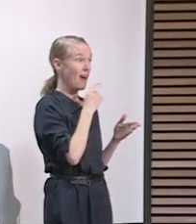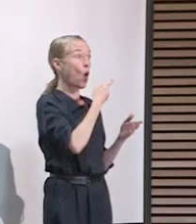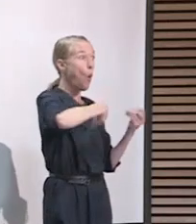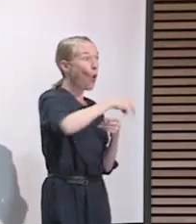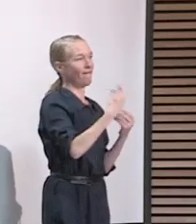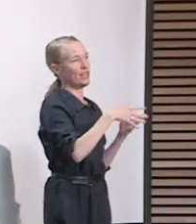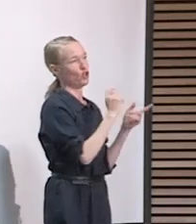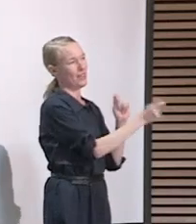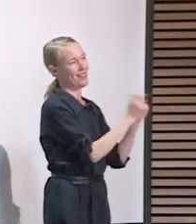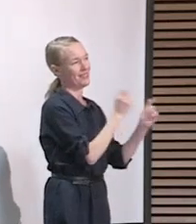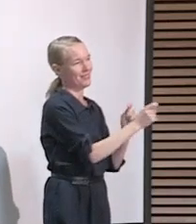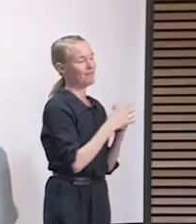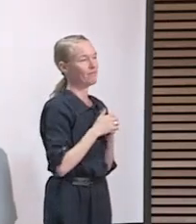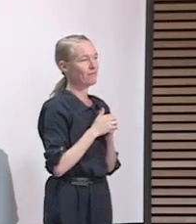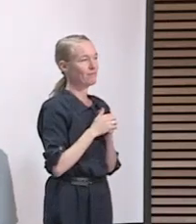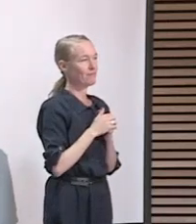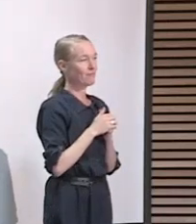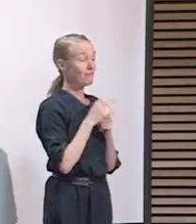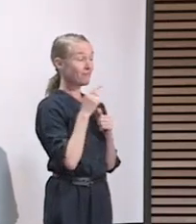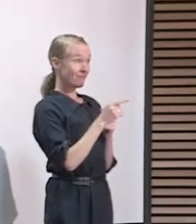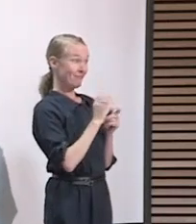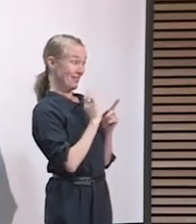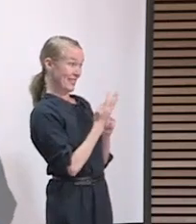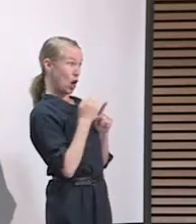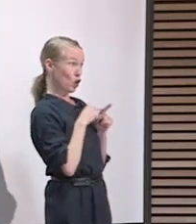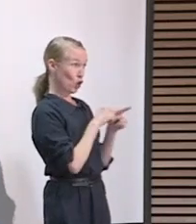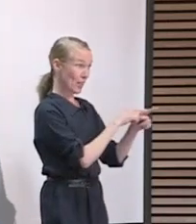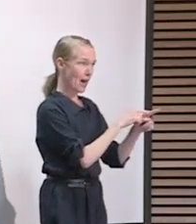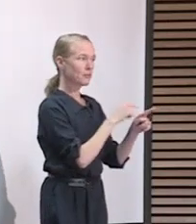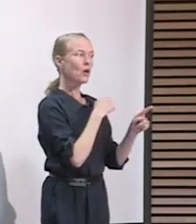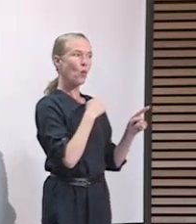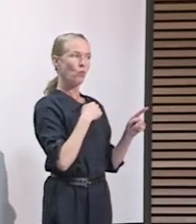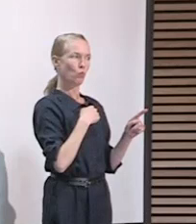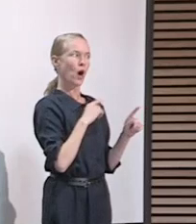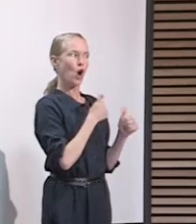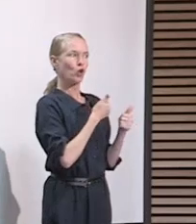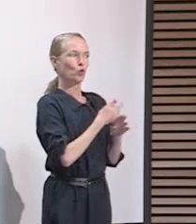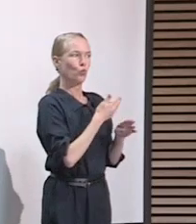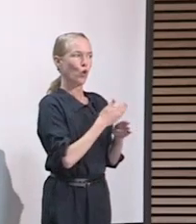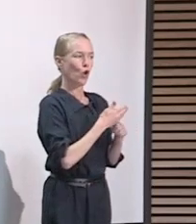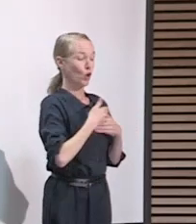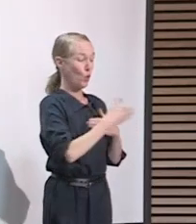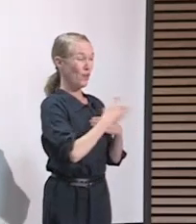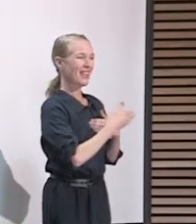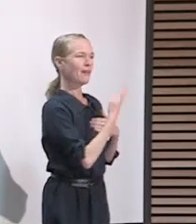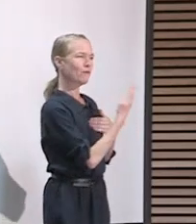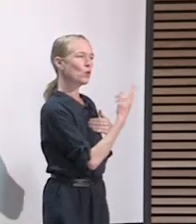quarantine staff, 976 airport staff and 270 maritime staff have been tested. Our contact